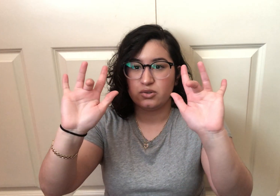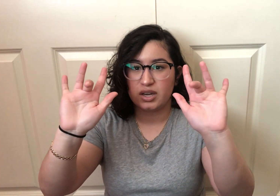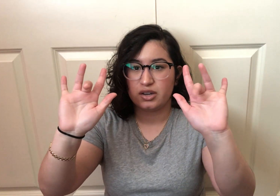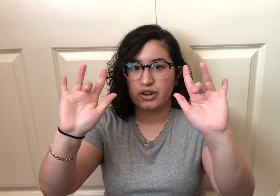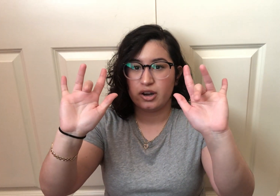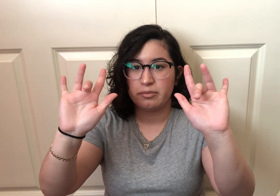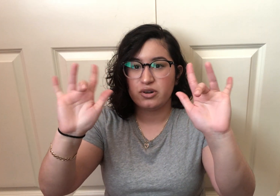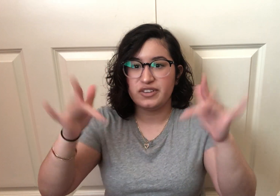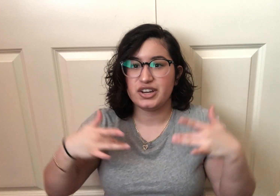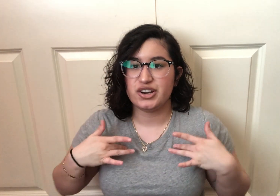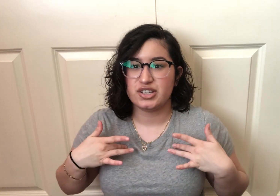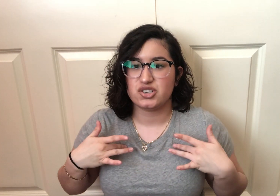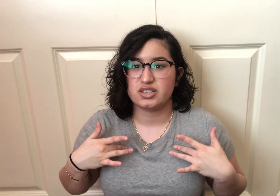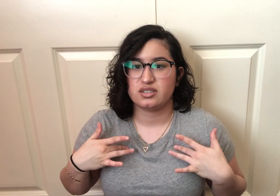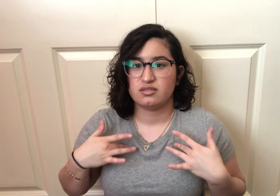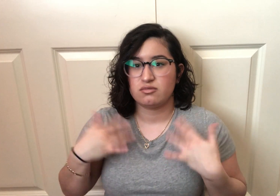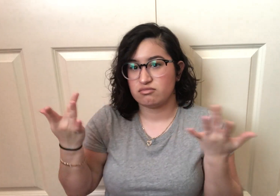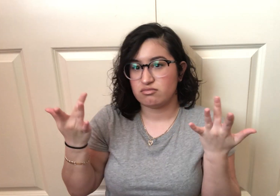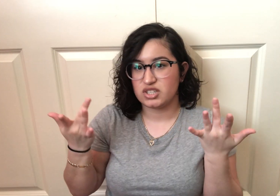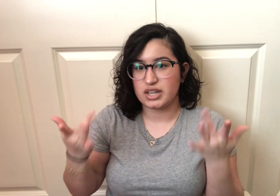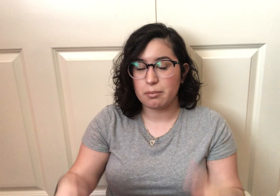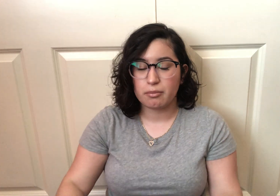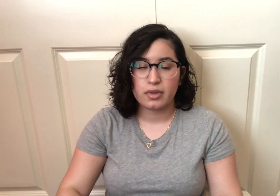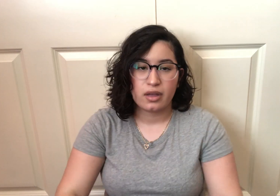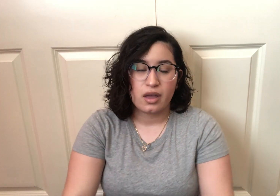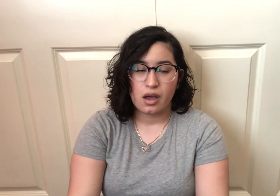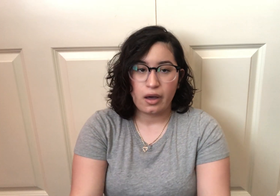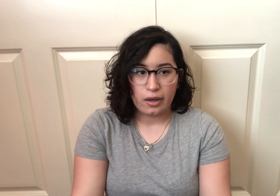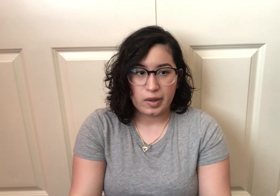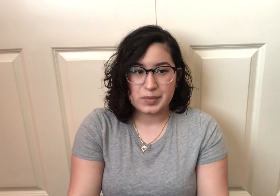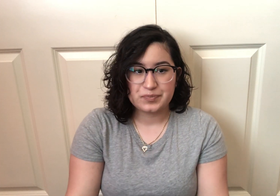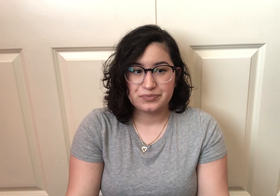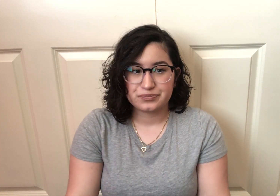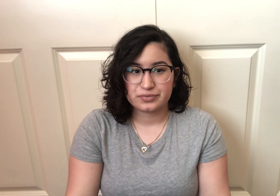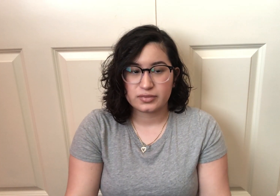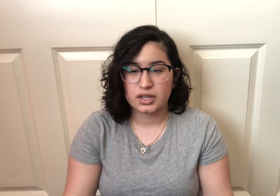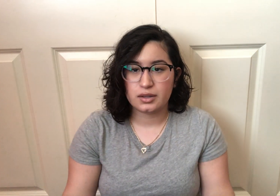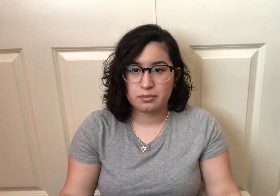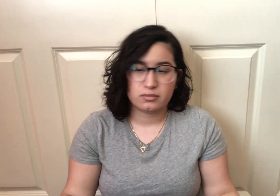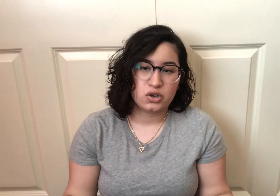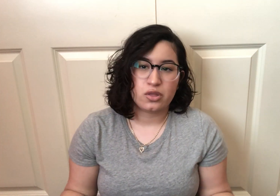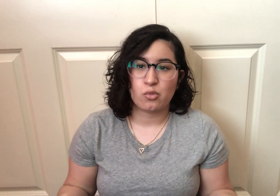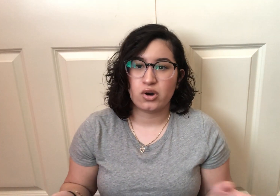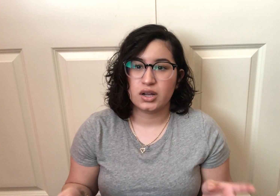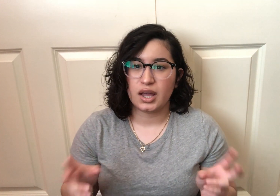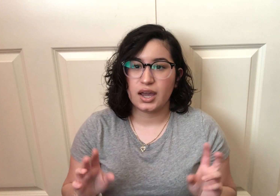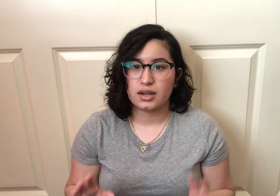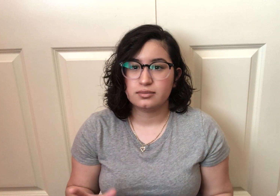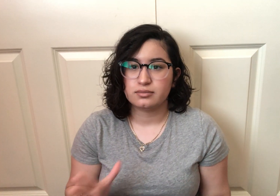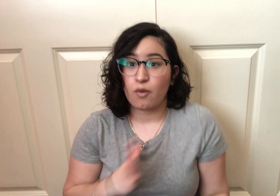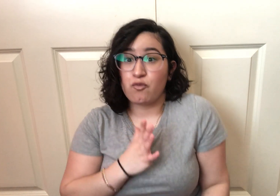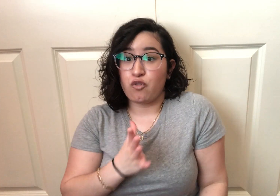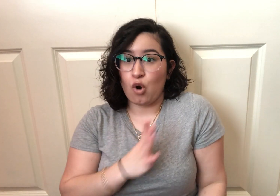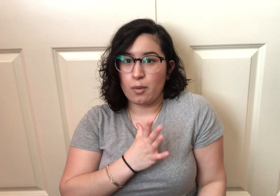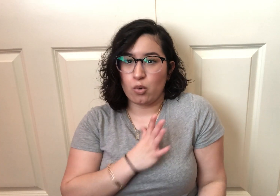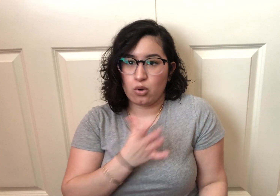take your middle finger and just "what's up?" The, you know, the more like formal